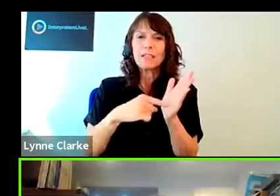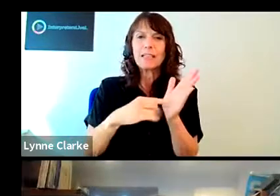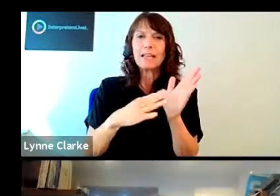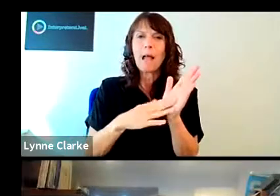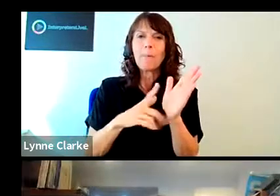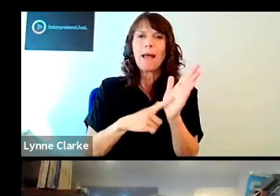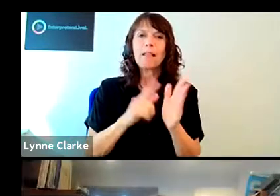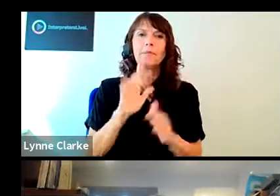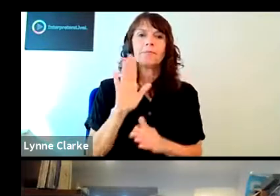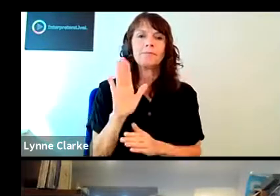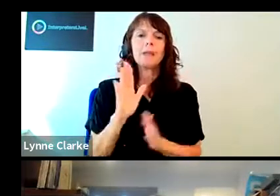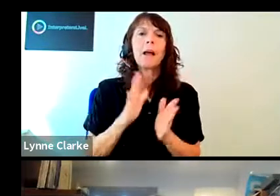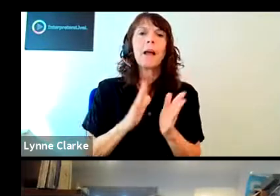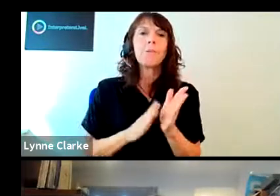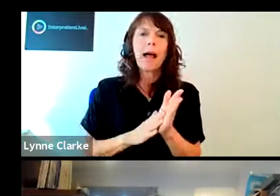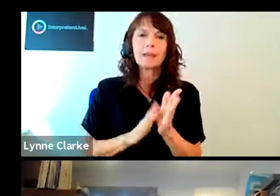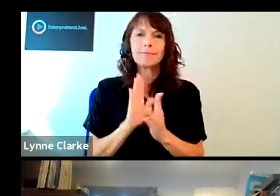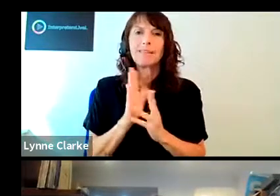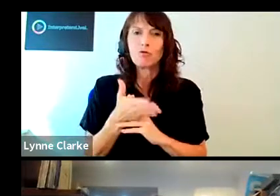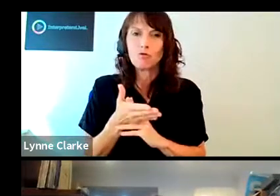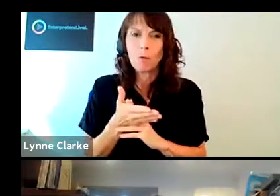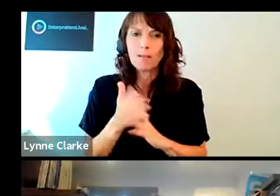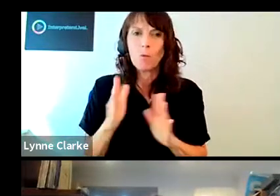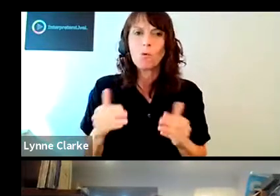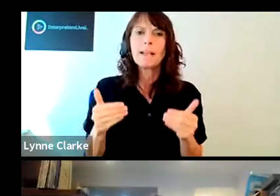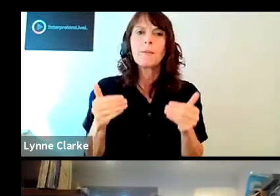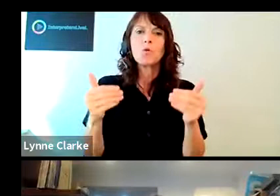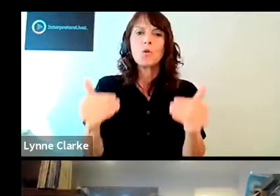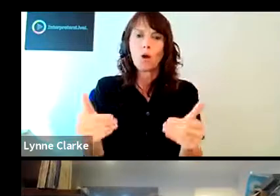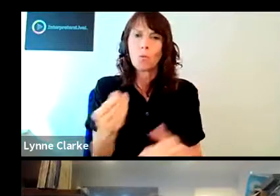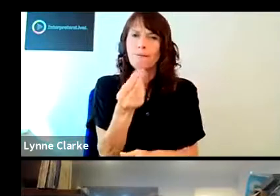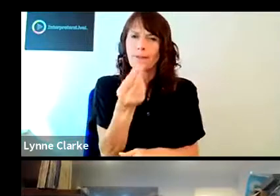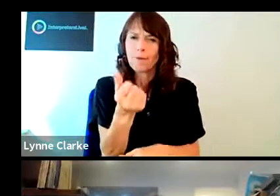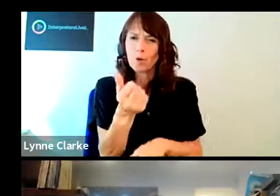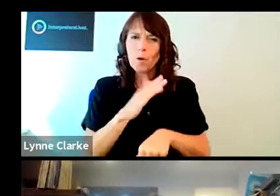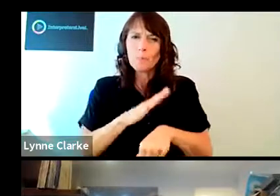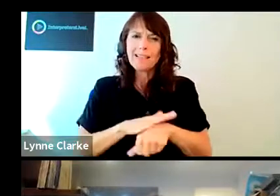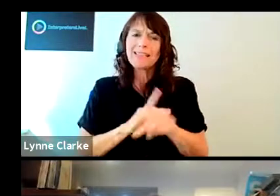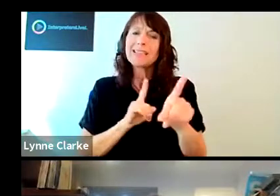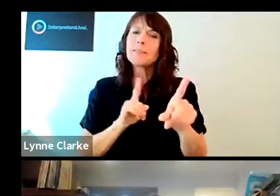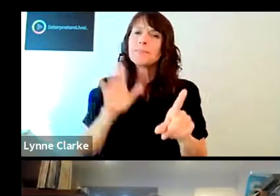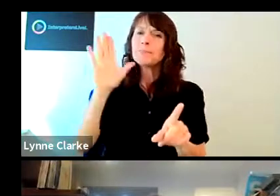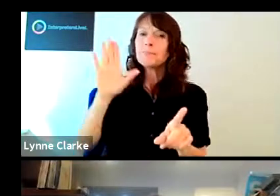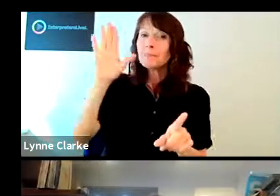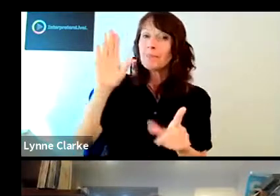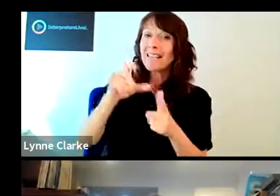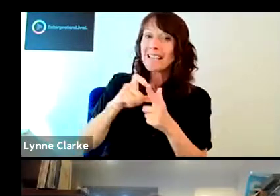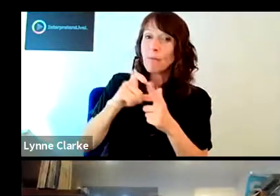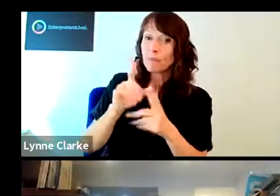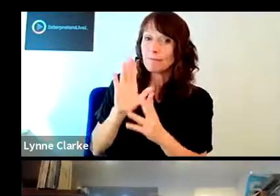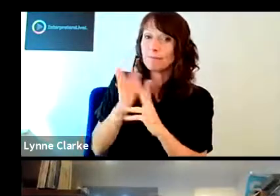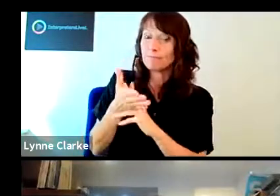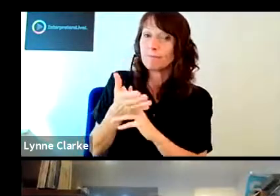I'm going to move the discussion on a little bit here, cause we've only got a few minutes left and it's a really good question. Can I please just make one comment?